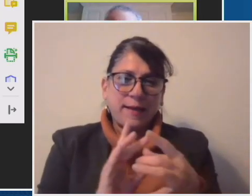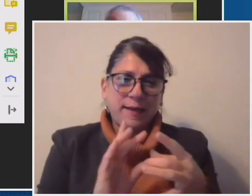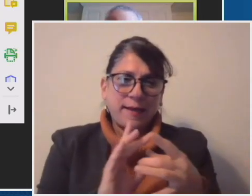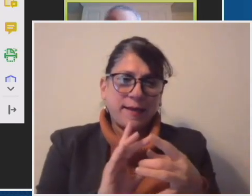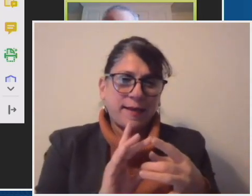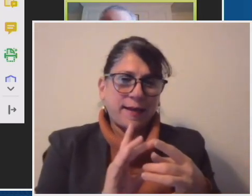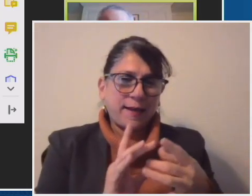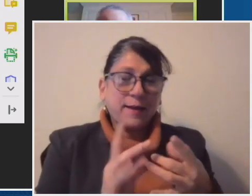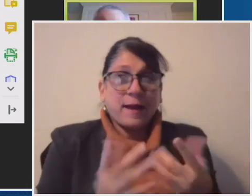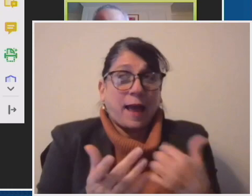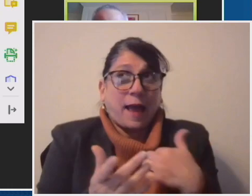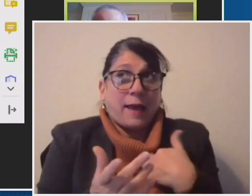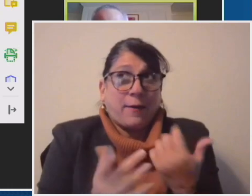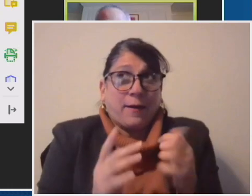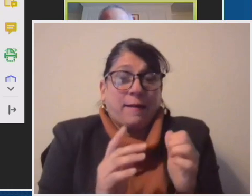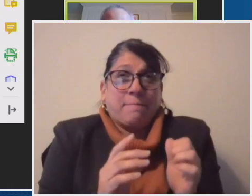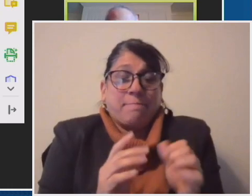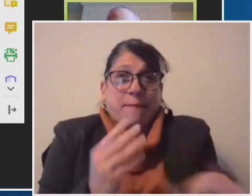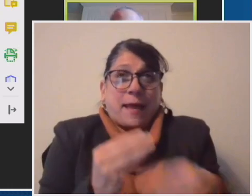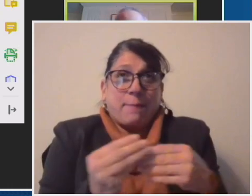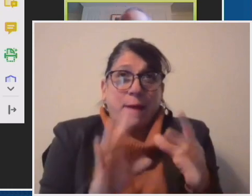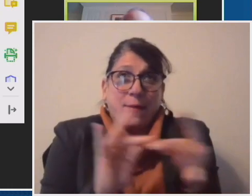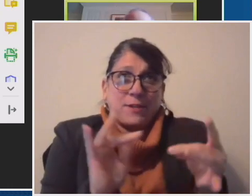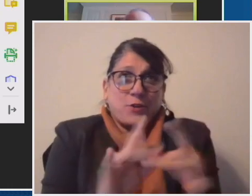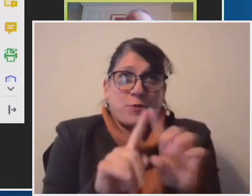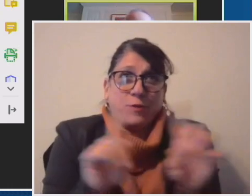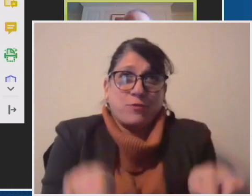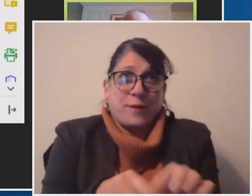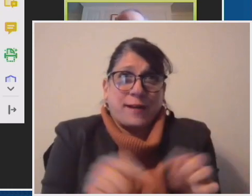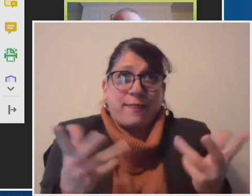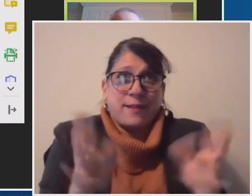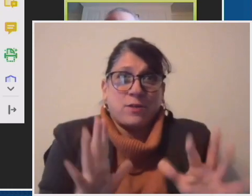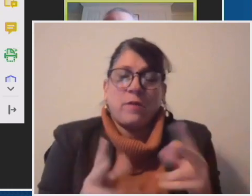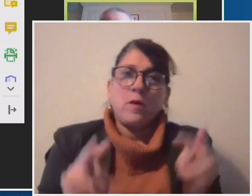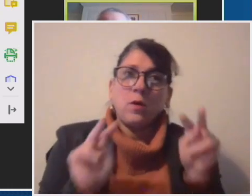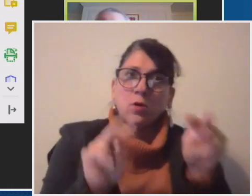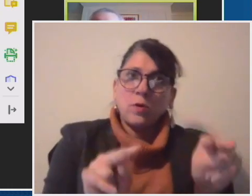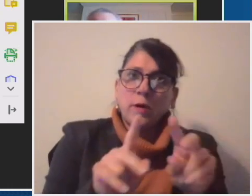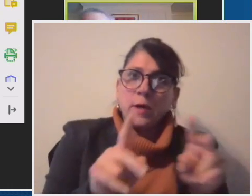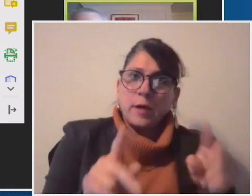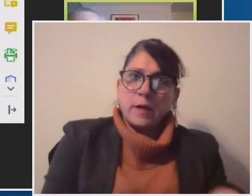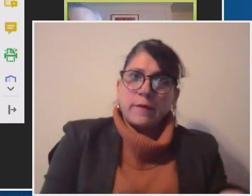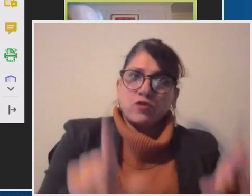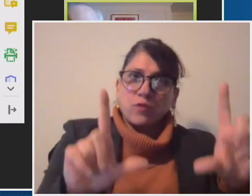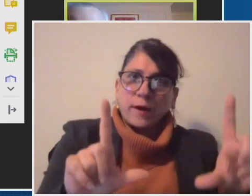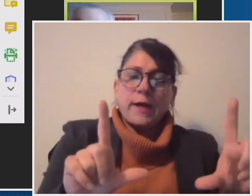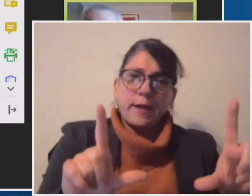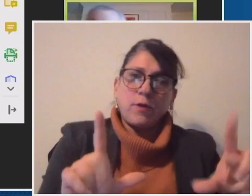But let's take a look then, if you'll all look on the screen or refer to your issue papers here to what is proposed.